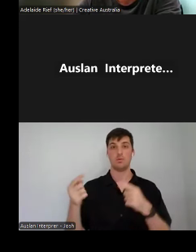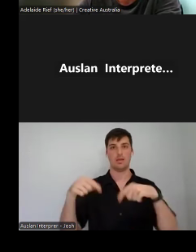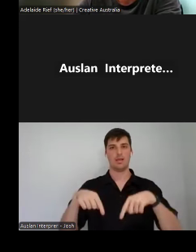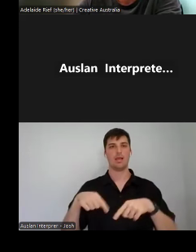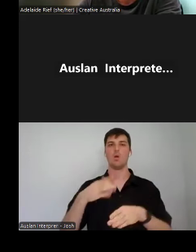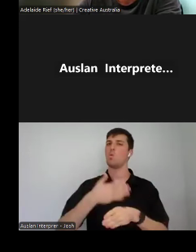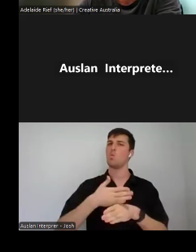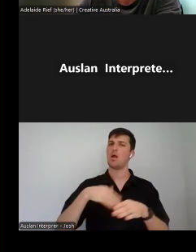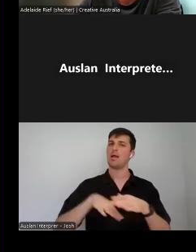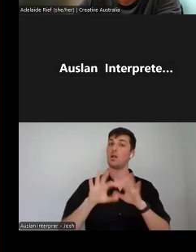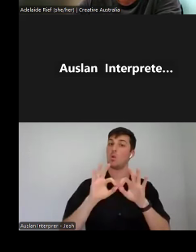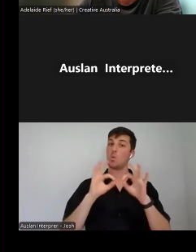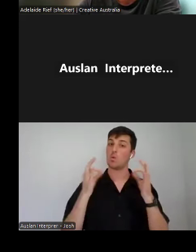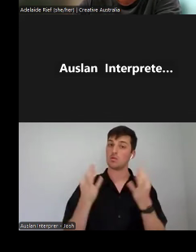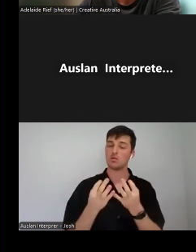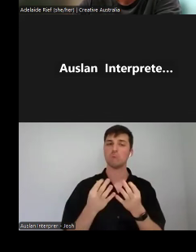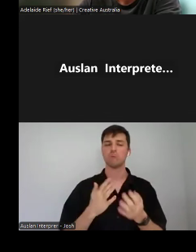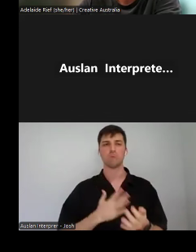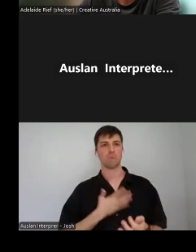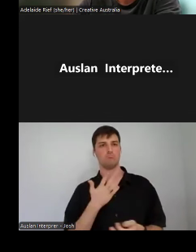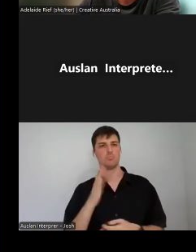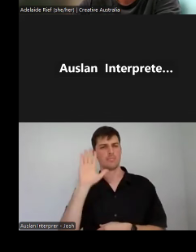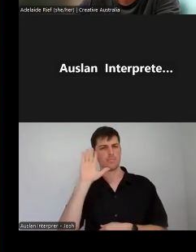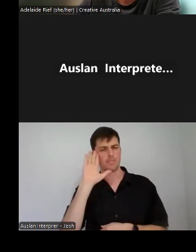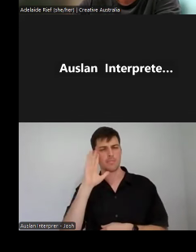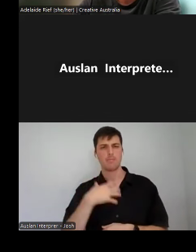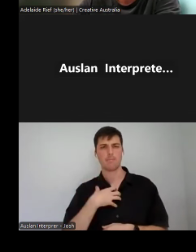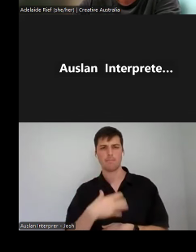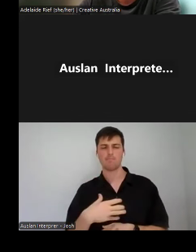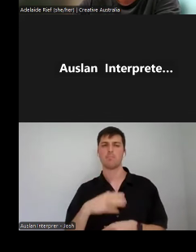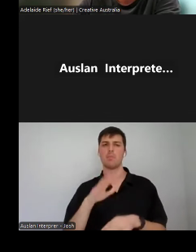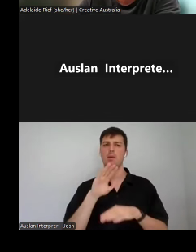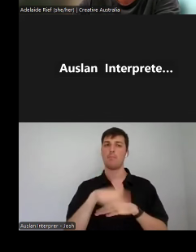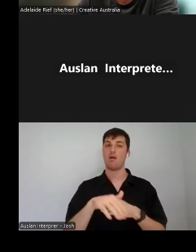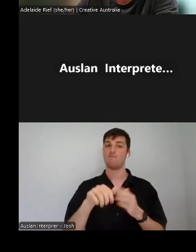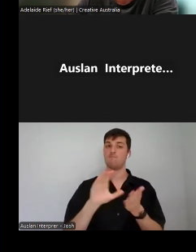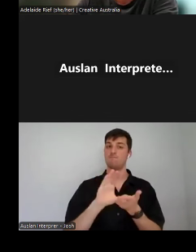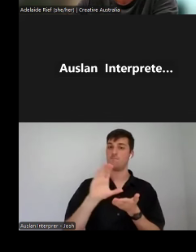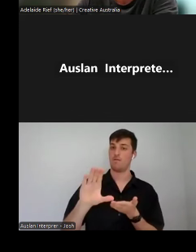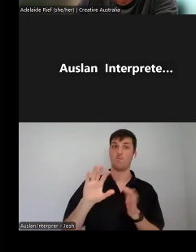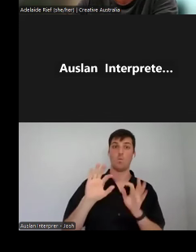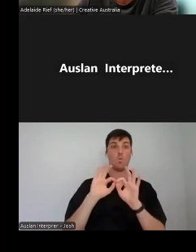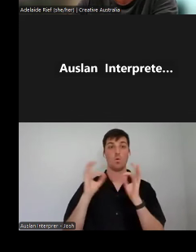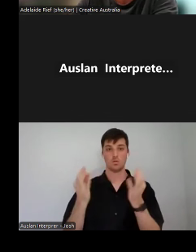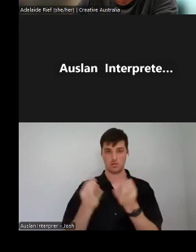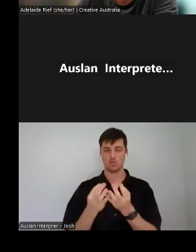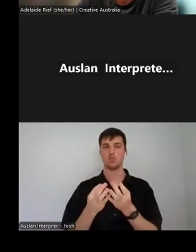an organisation and would like to hear about the fund for organisations, we'll get cracking on that